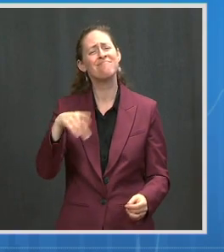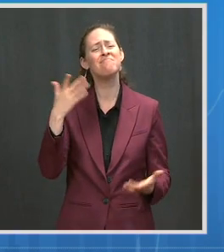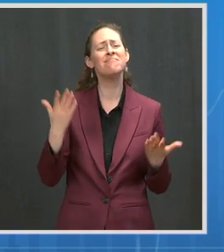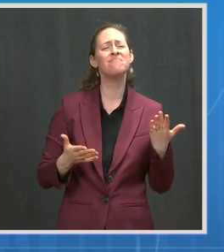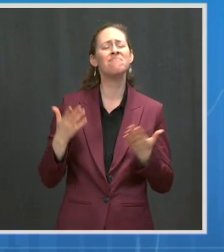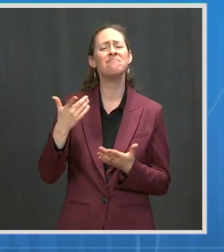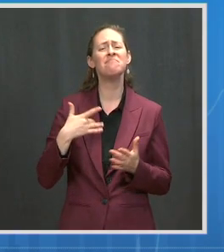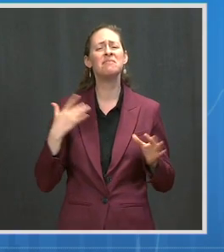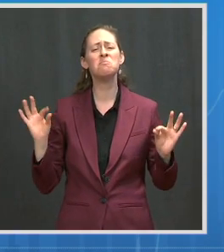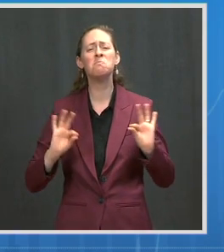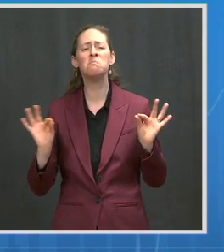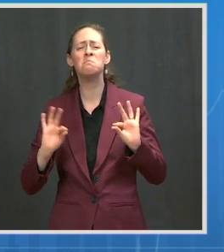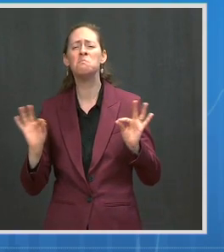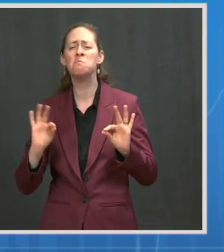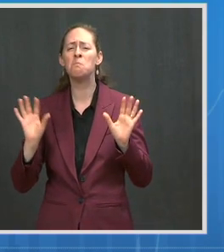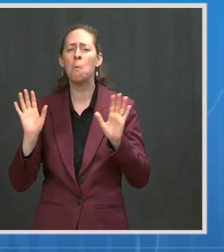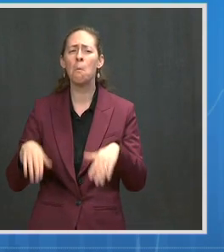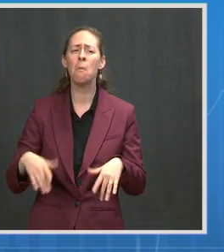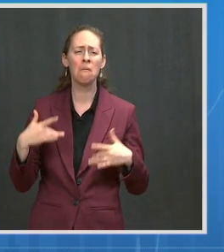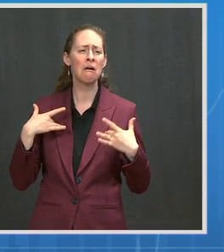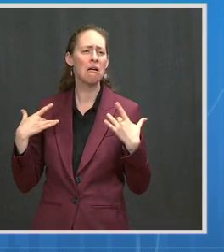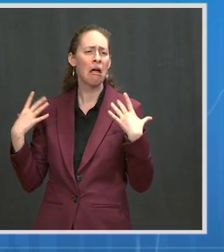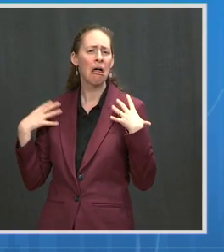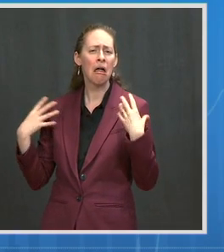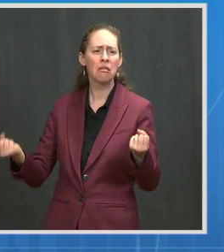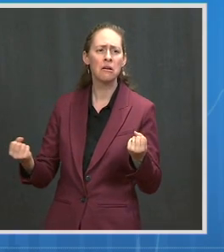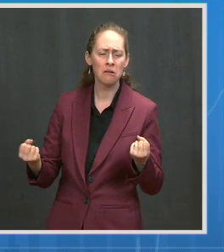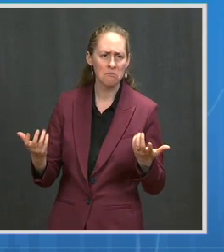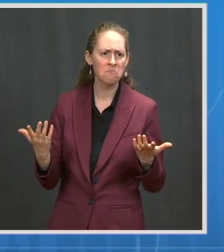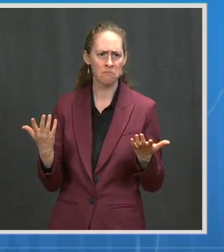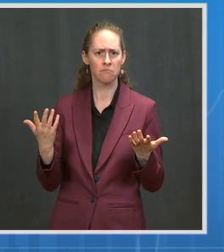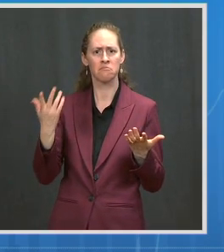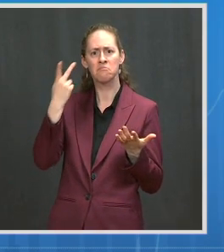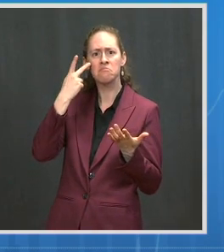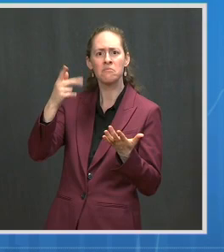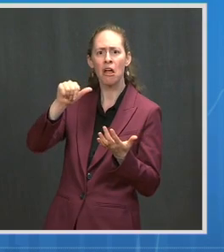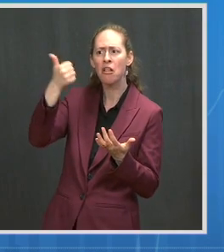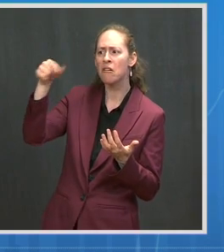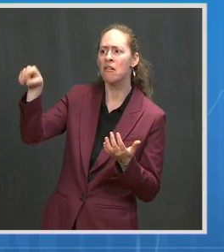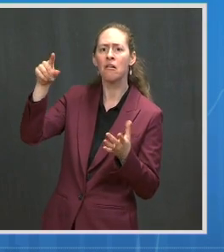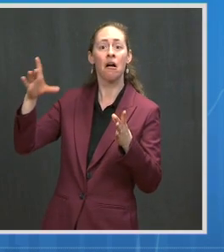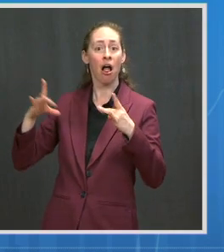But we are still learning about the long-term effects of COVID. And, as you'll hear from Dr. Walensky,